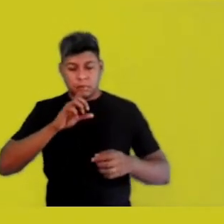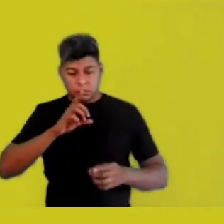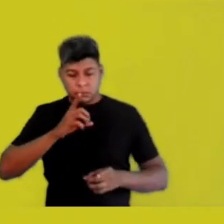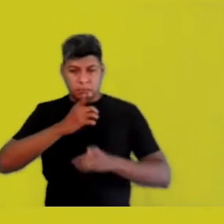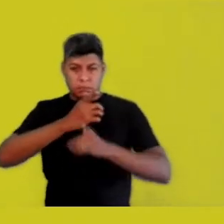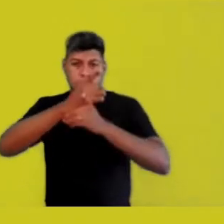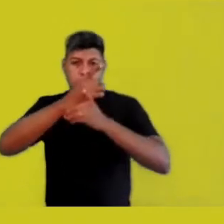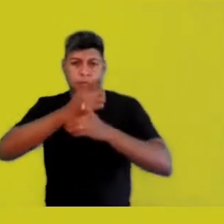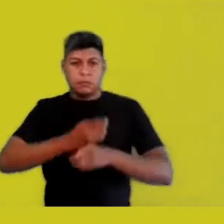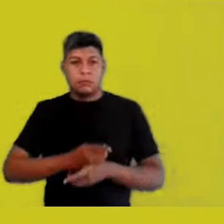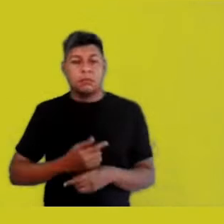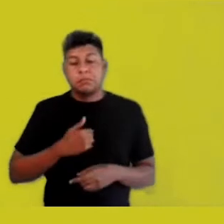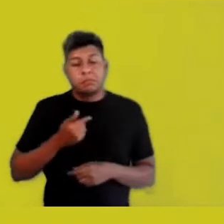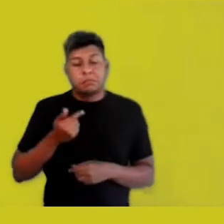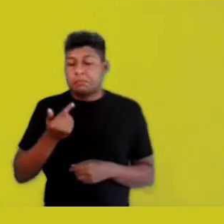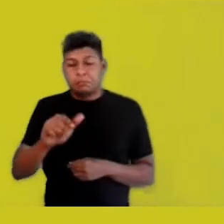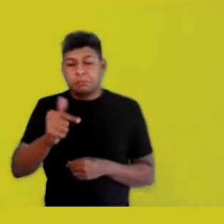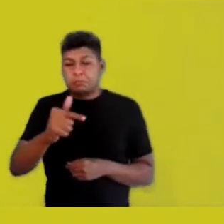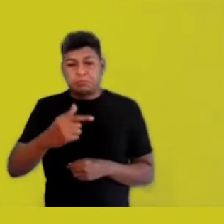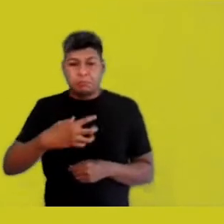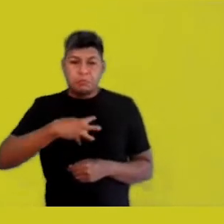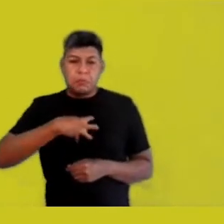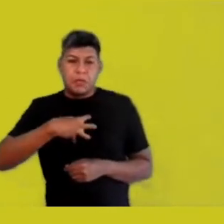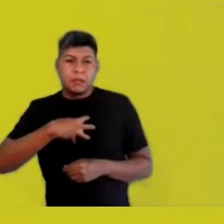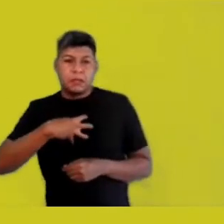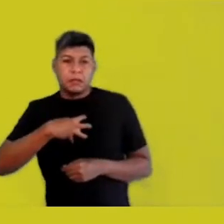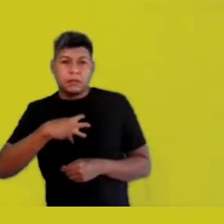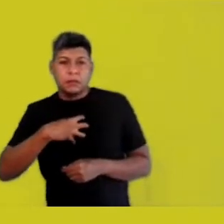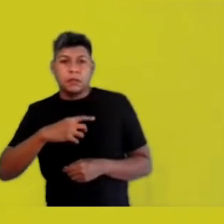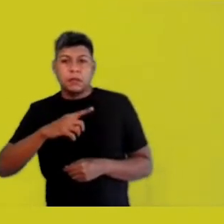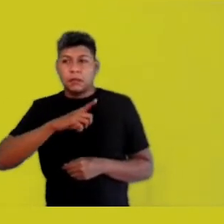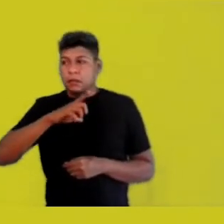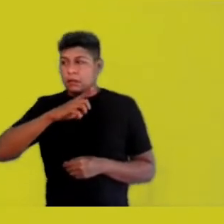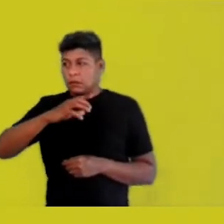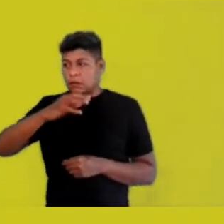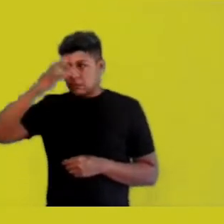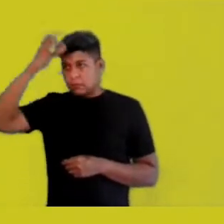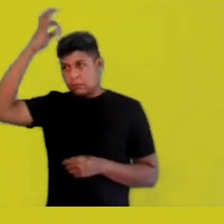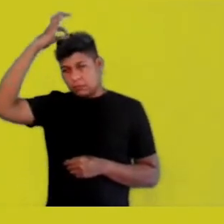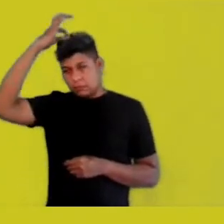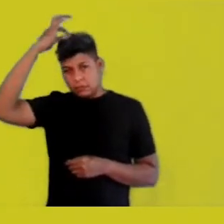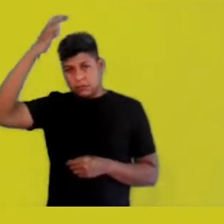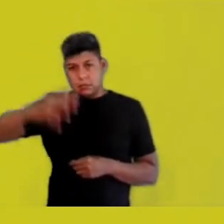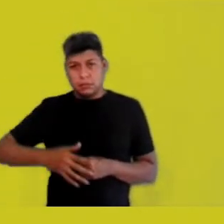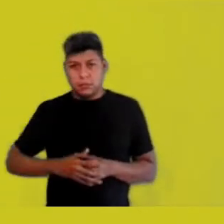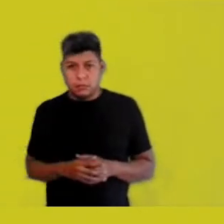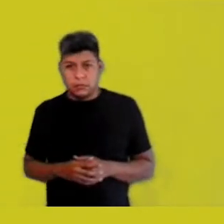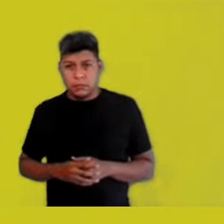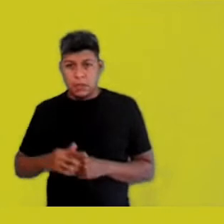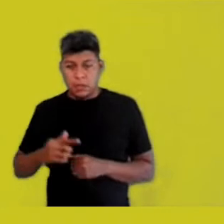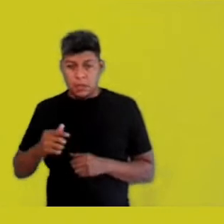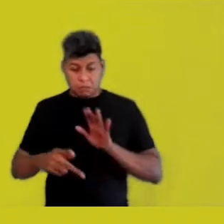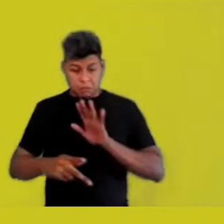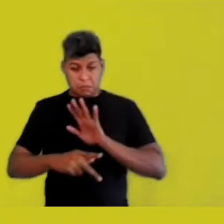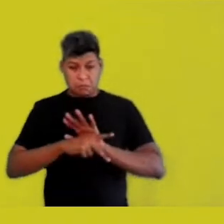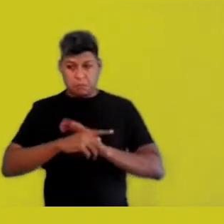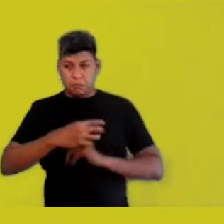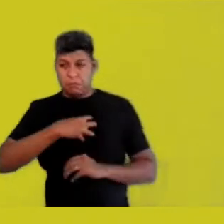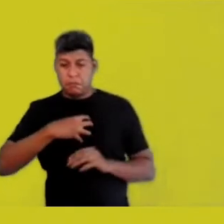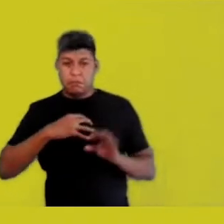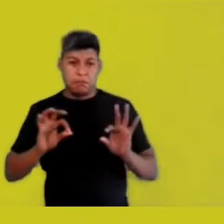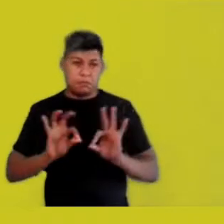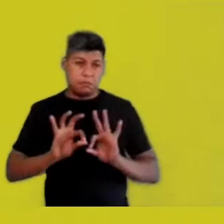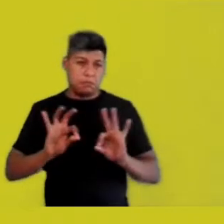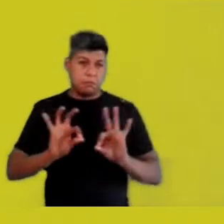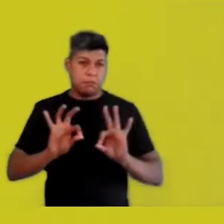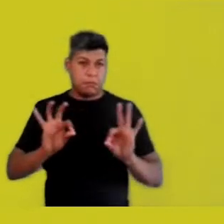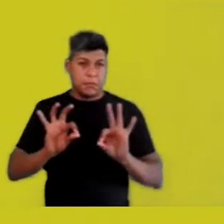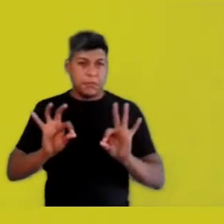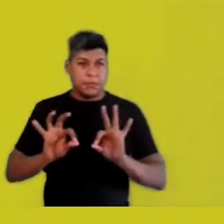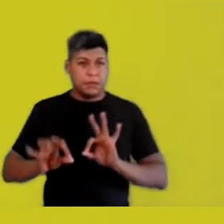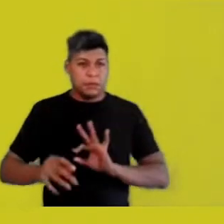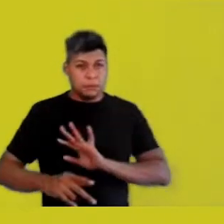But I’m not from Bahia I’m from Espírito Santo